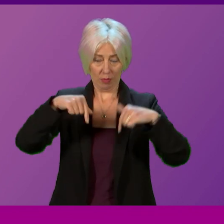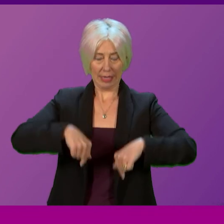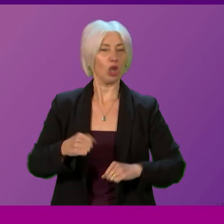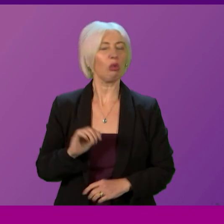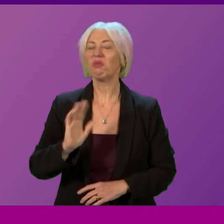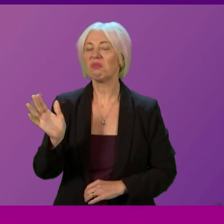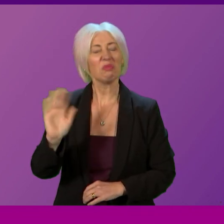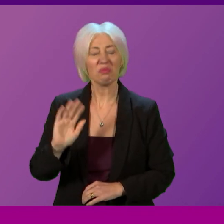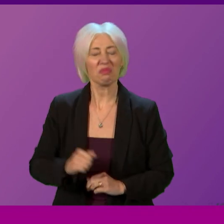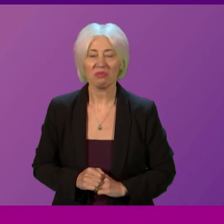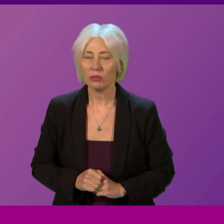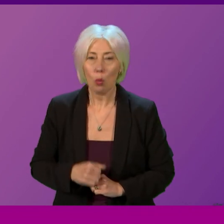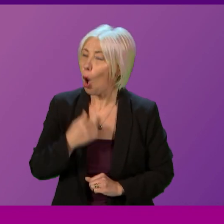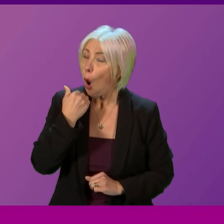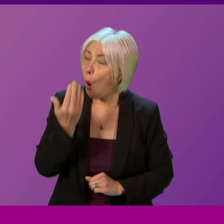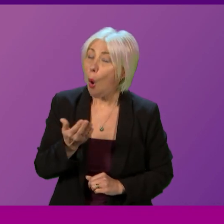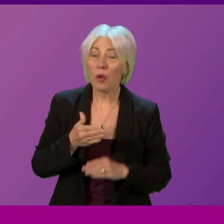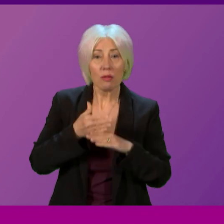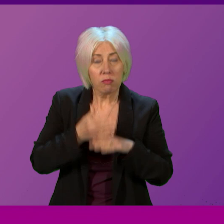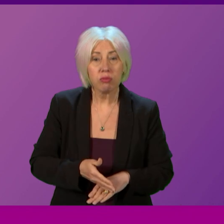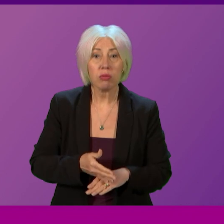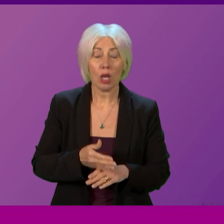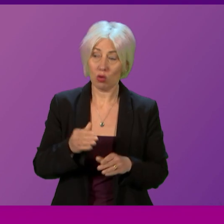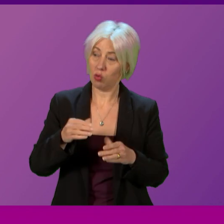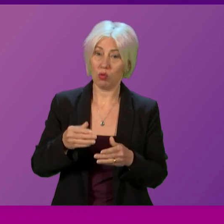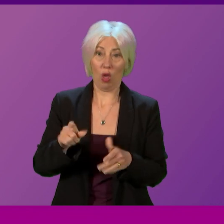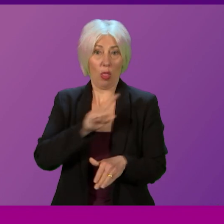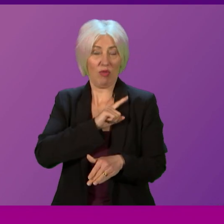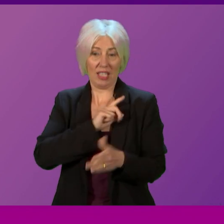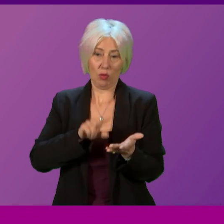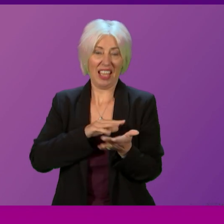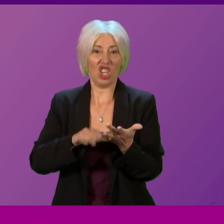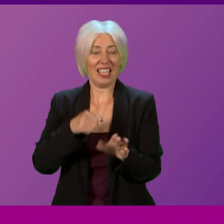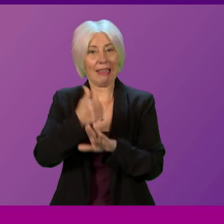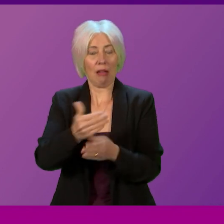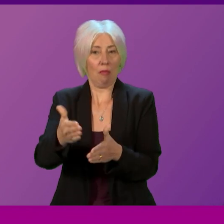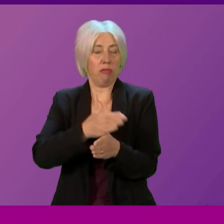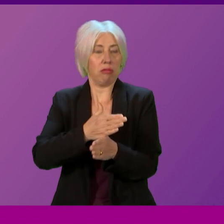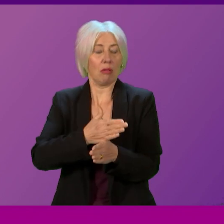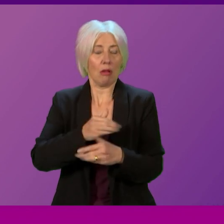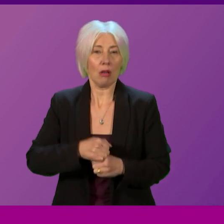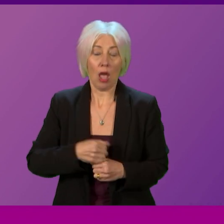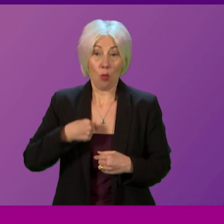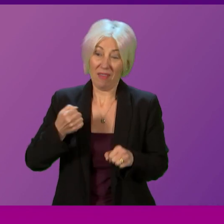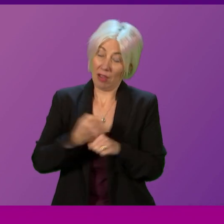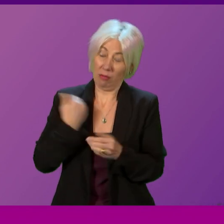We will always act to protect the founding principles of the NHS, and we have done more than any other Government to achieve that.